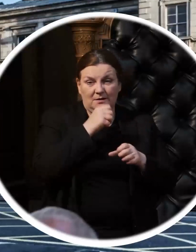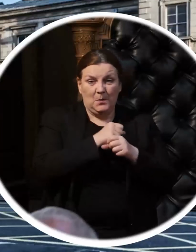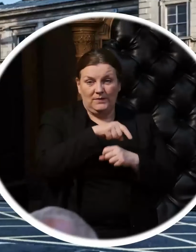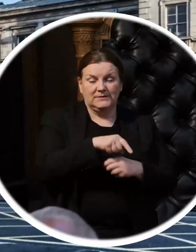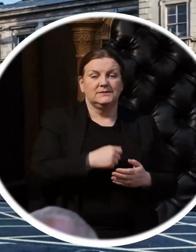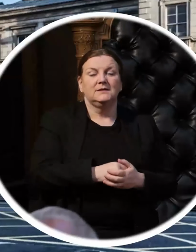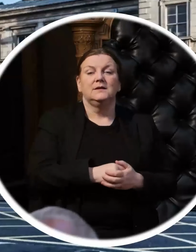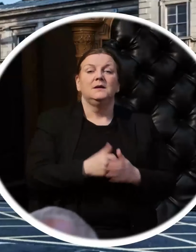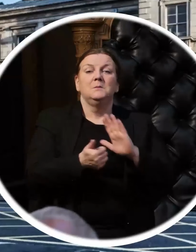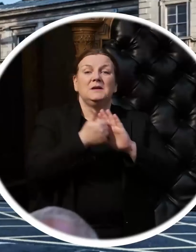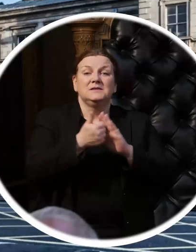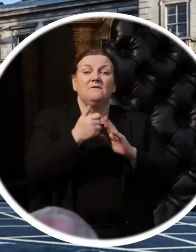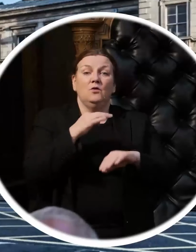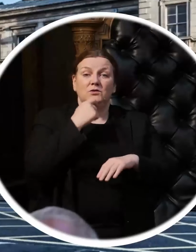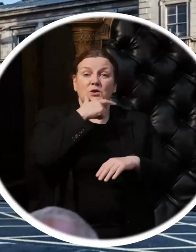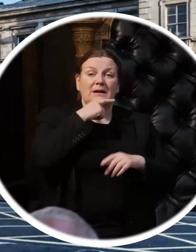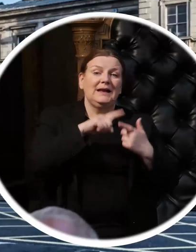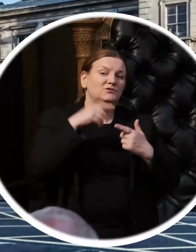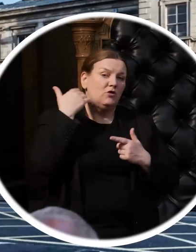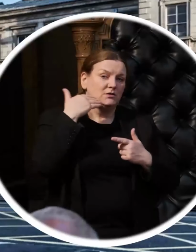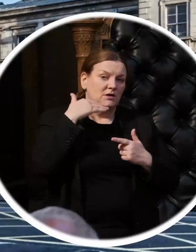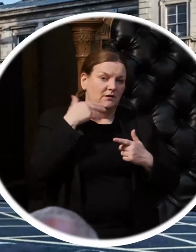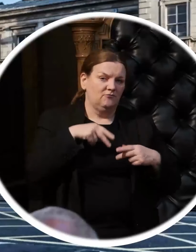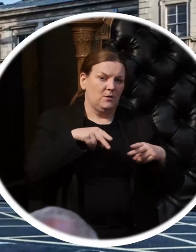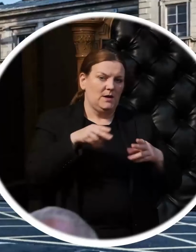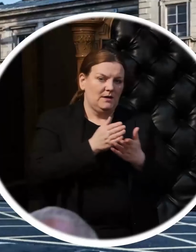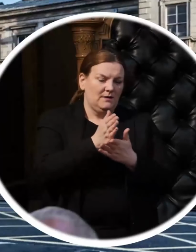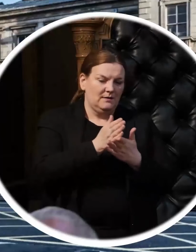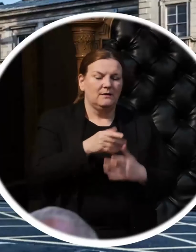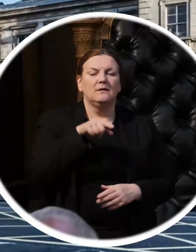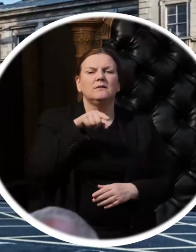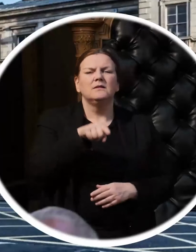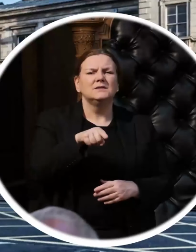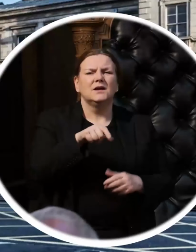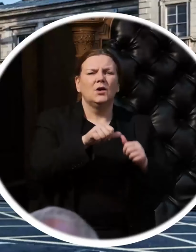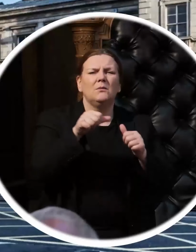It was built for the Dublin and Drogheda Railway which the company itself and the